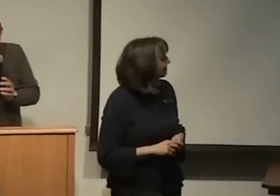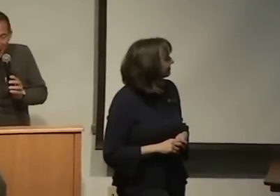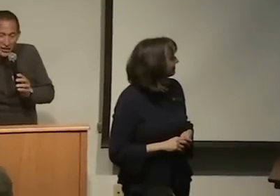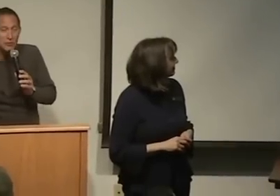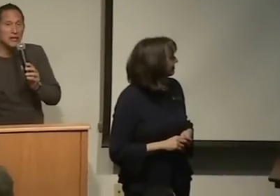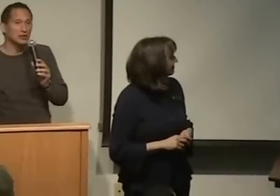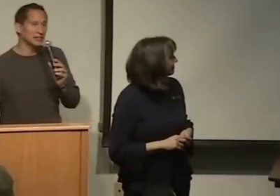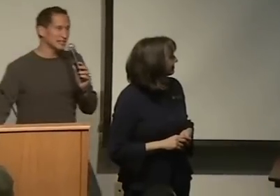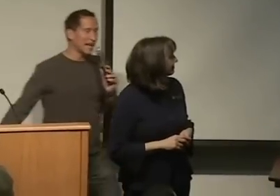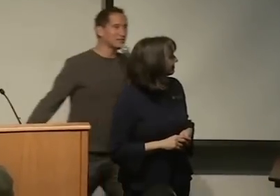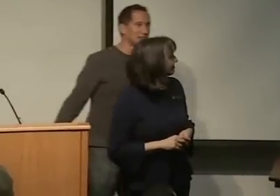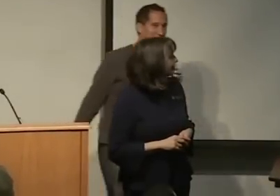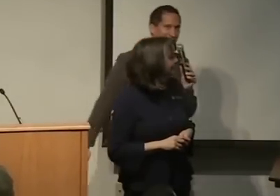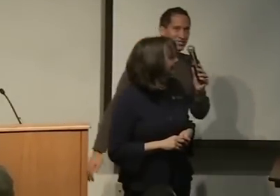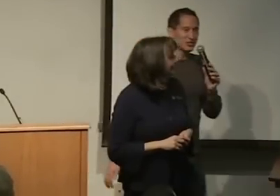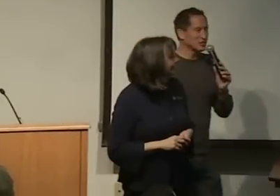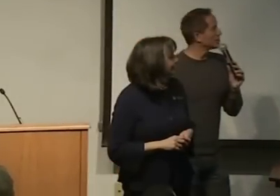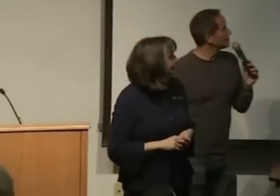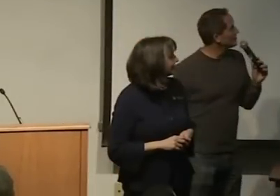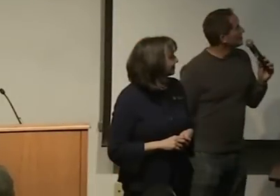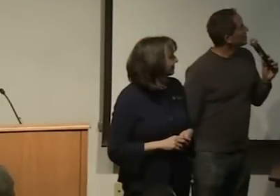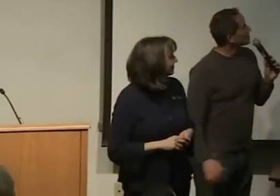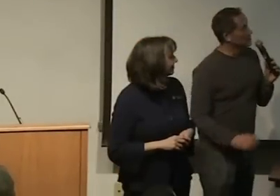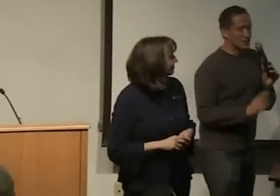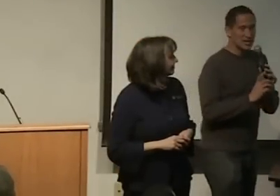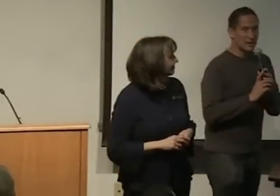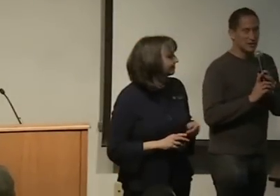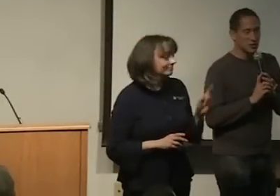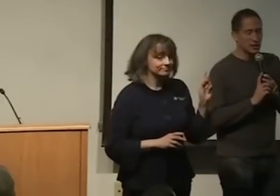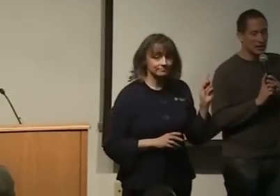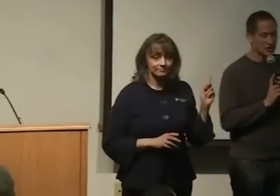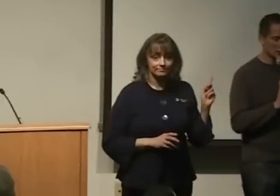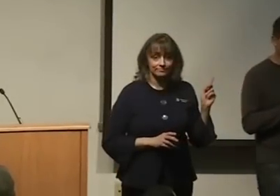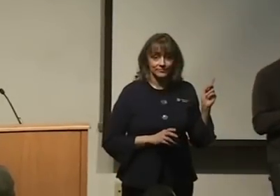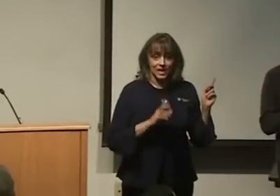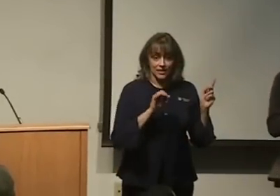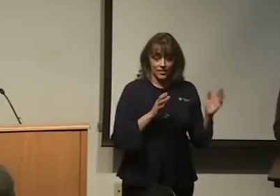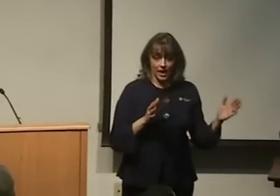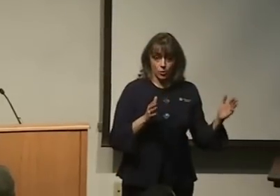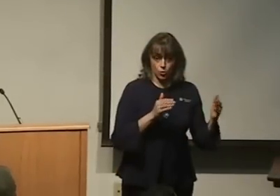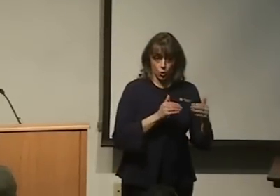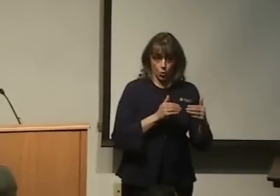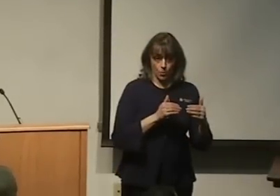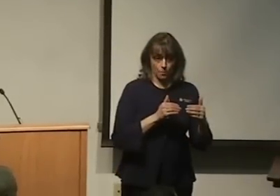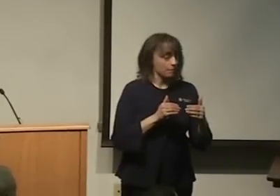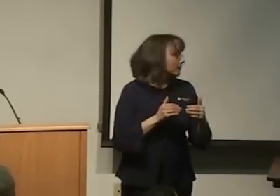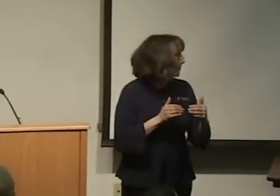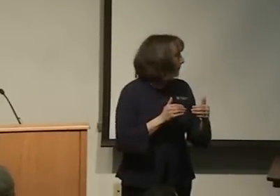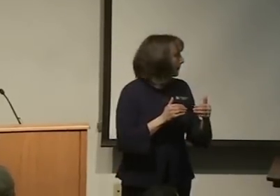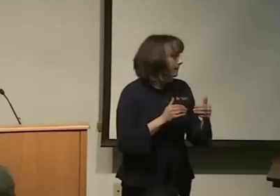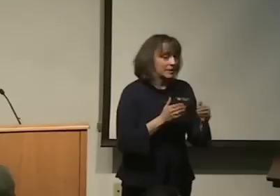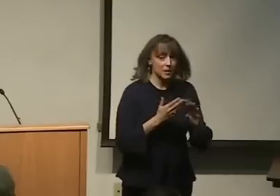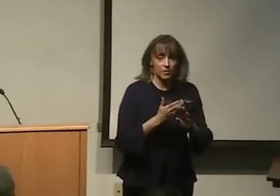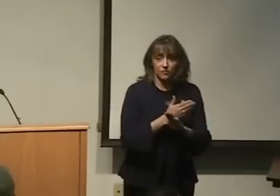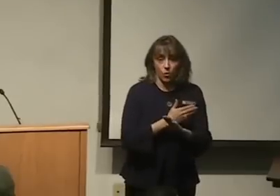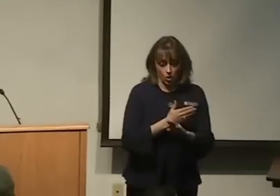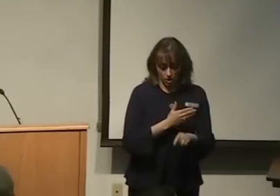So I took the fixed chairs out that nobody could move, and I put in these that have a little place for your drink